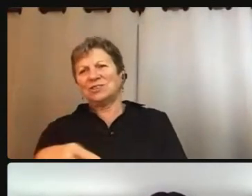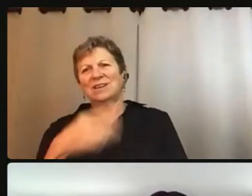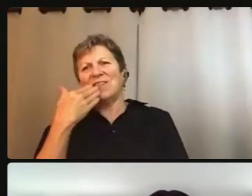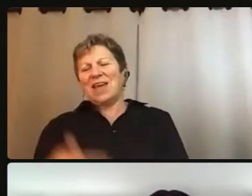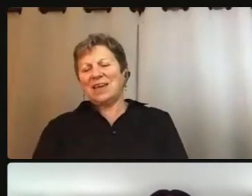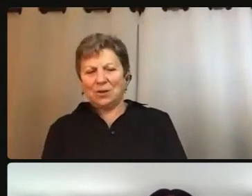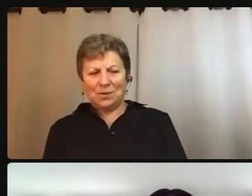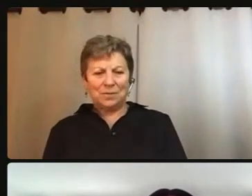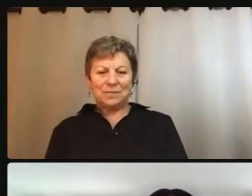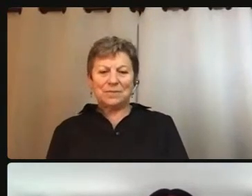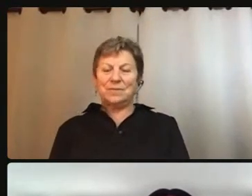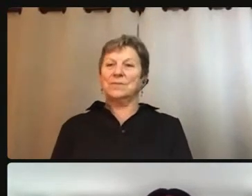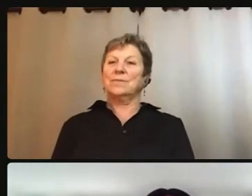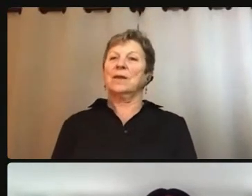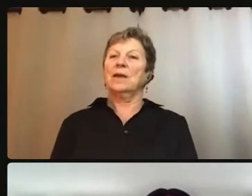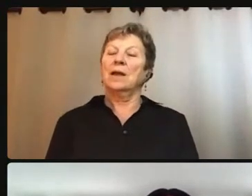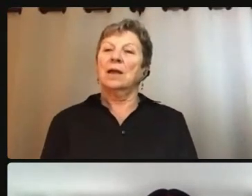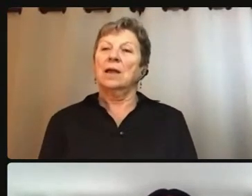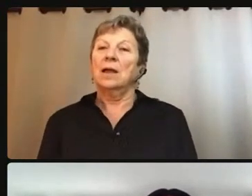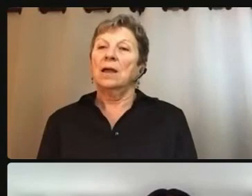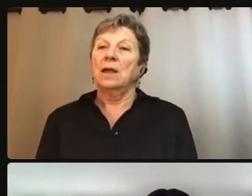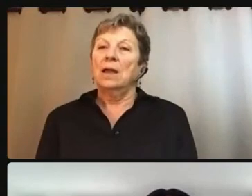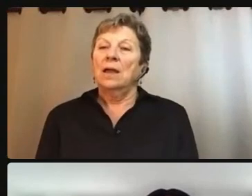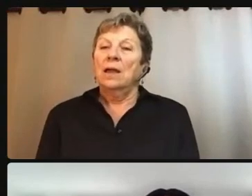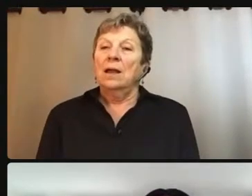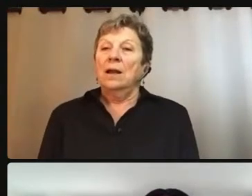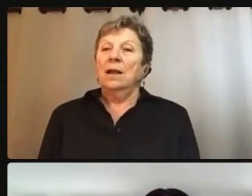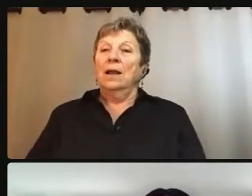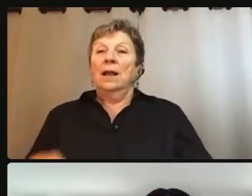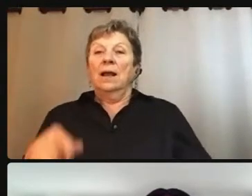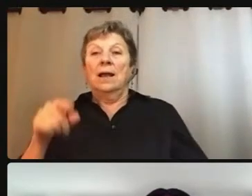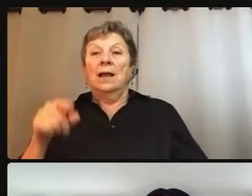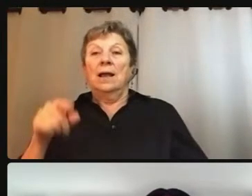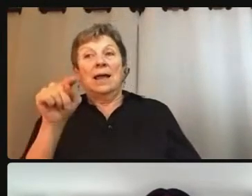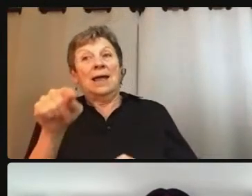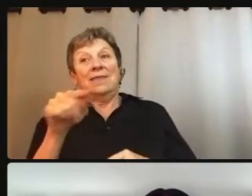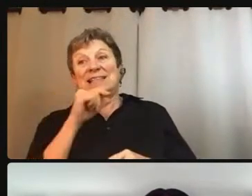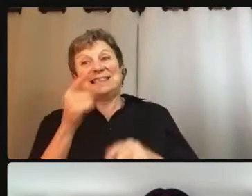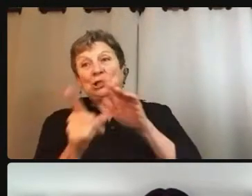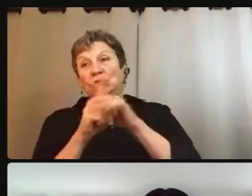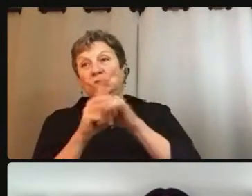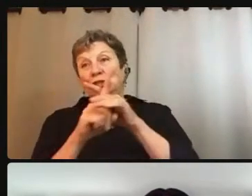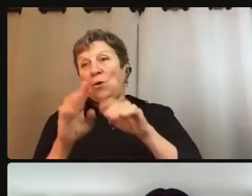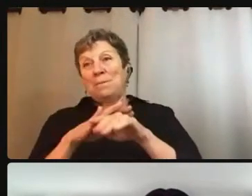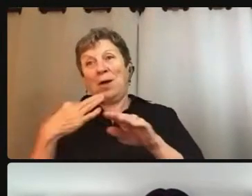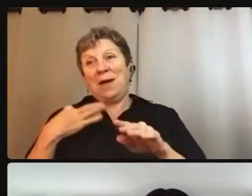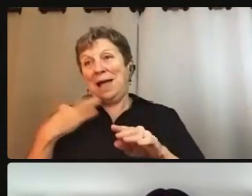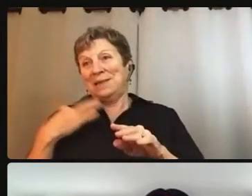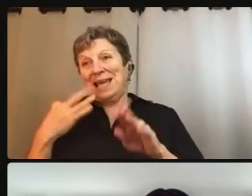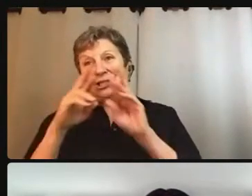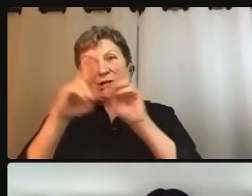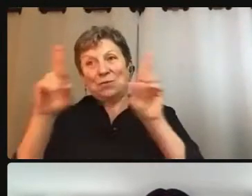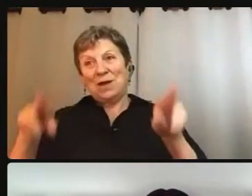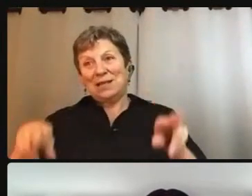LIFE TRAJECTORY. I LOVE THAT QUESTION. THANK YOU.